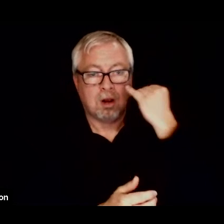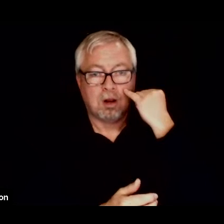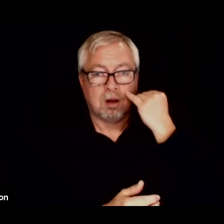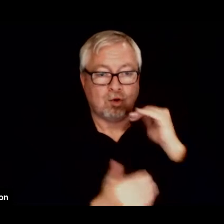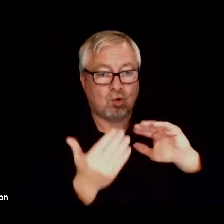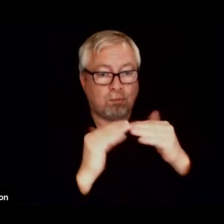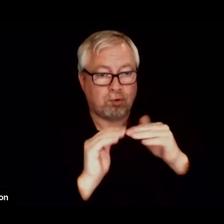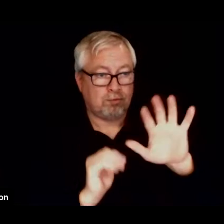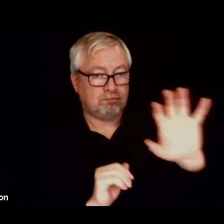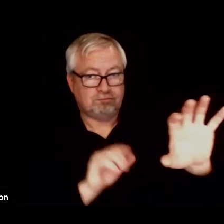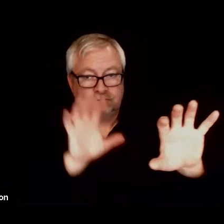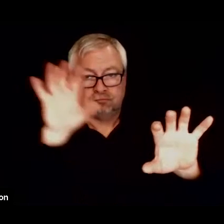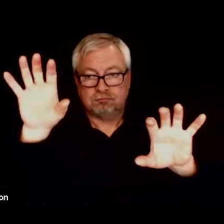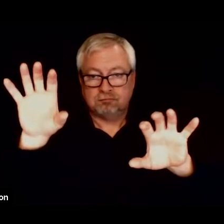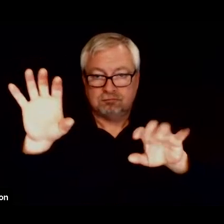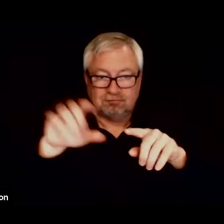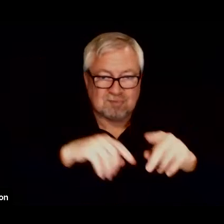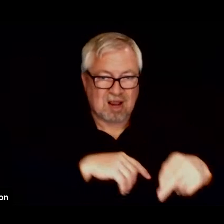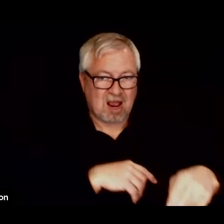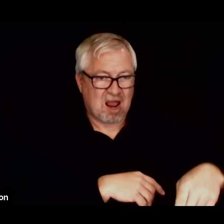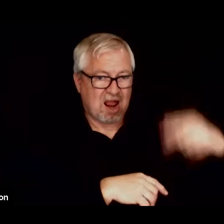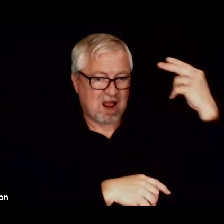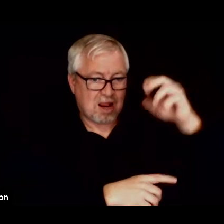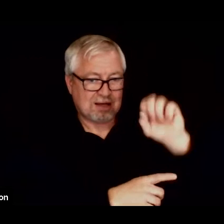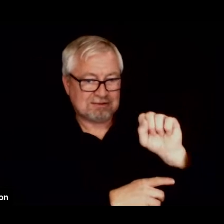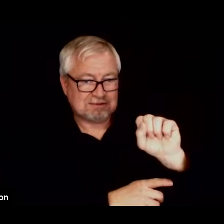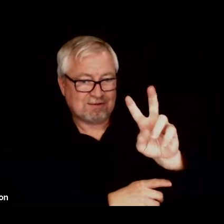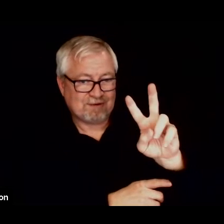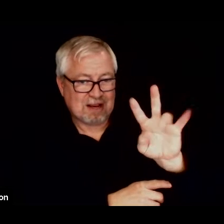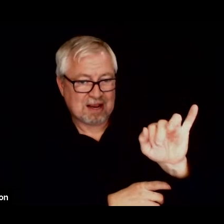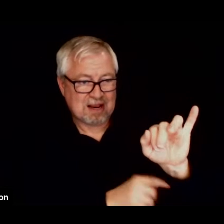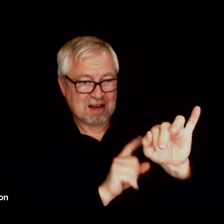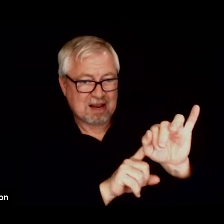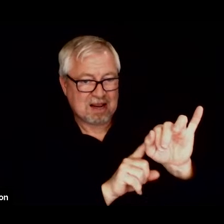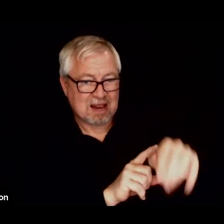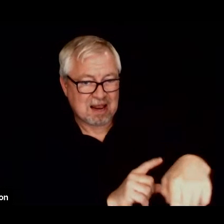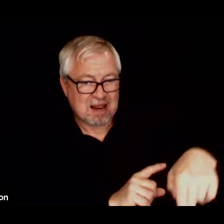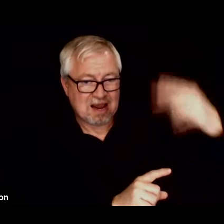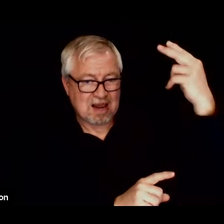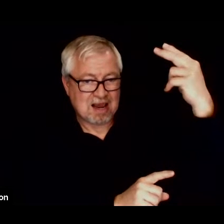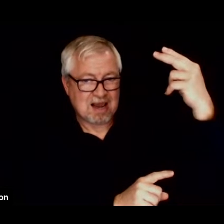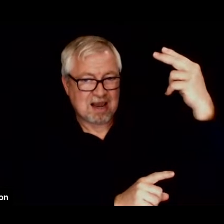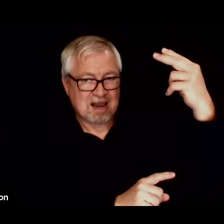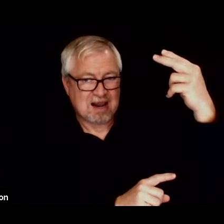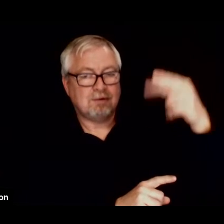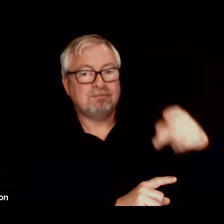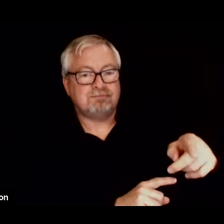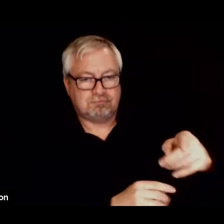have more likely or excuse me more quickly moved to be a colbit hot spot and have had